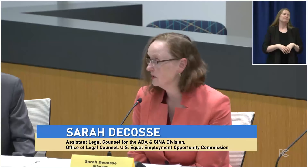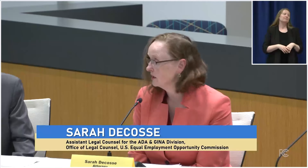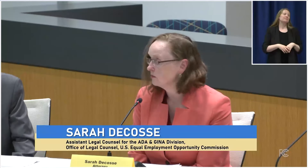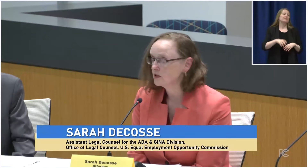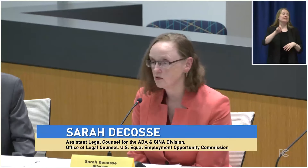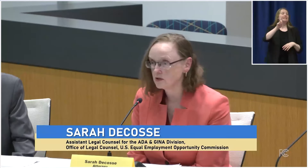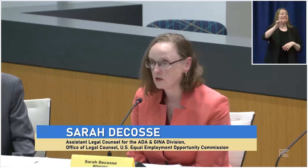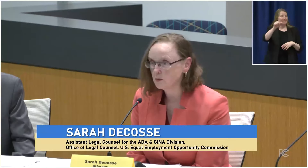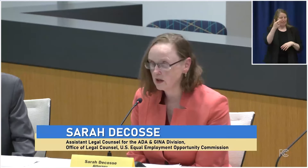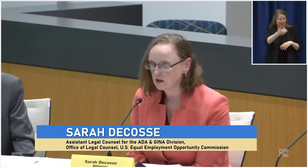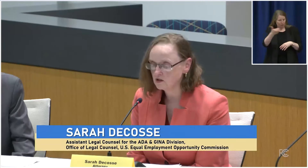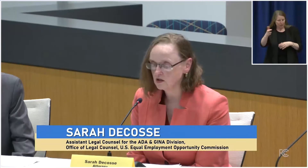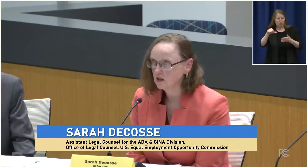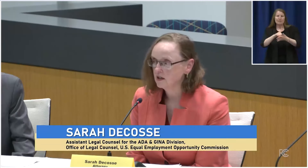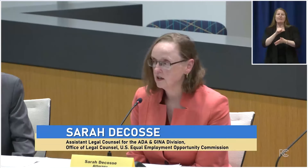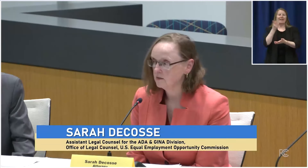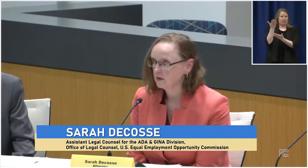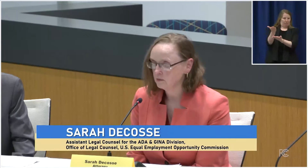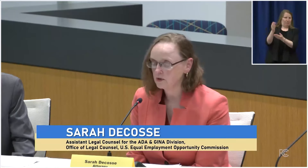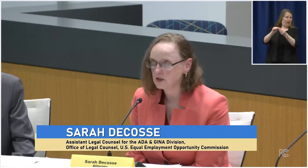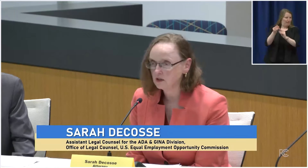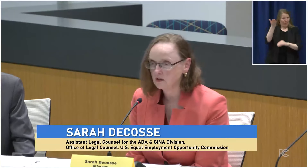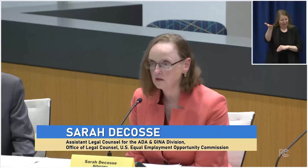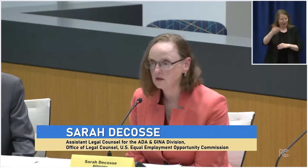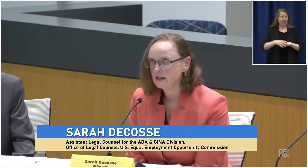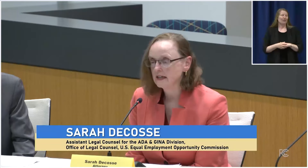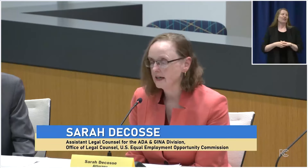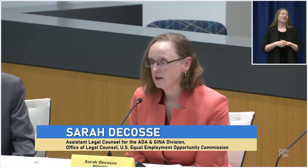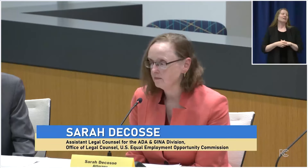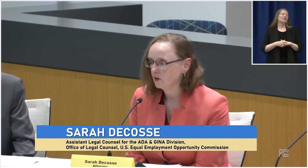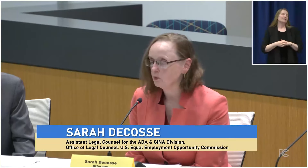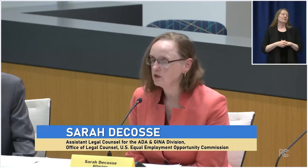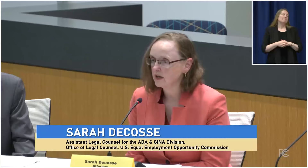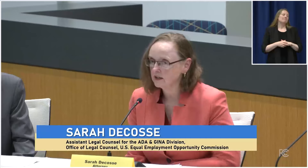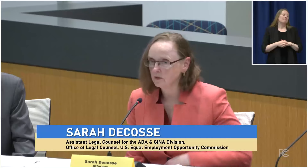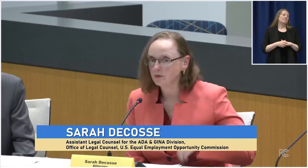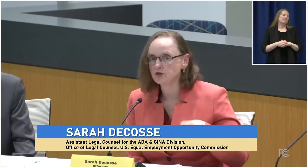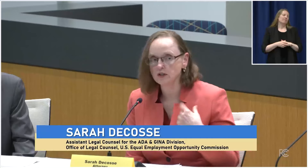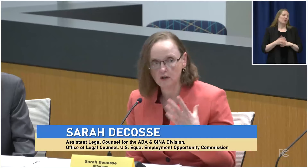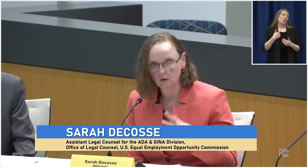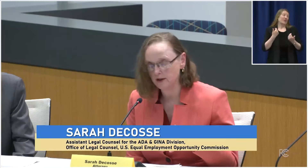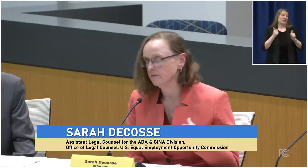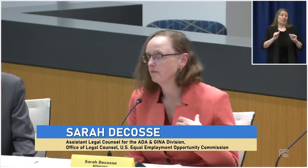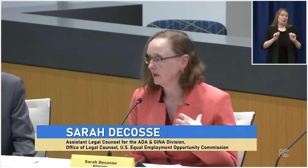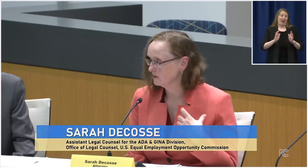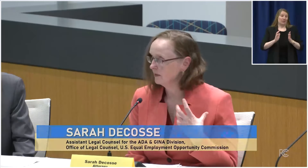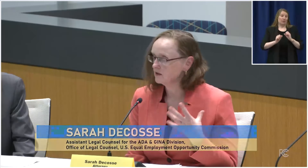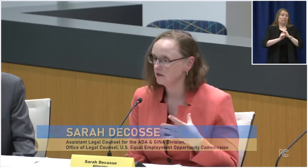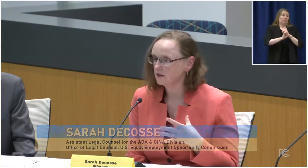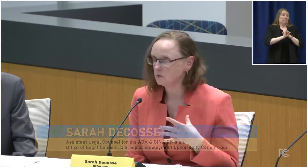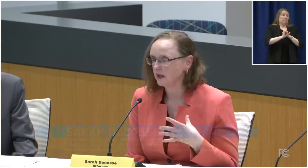WEBSITE, E. COLI.GOV, WE INCLUDE IT IN ALL OF OUR -- EEOC.GOV WE INCLUDE IT IN ALL OF OUR